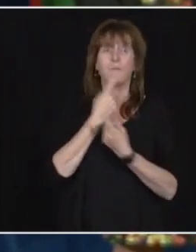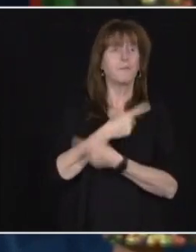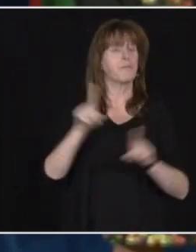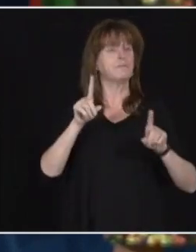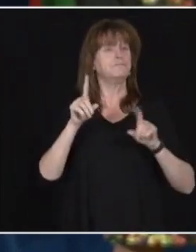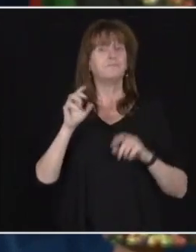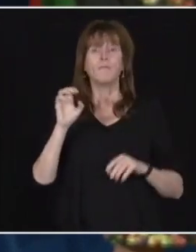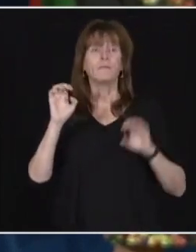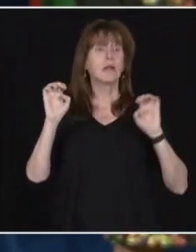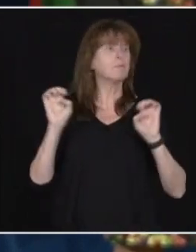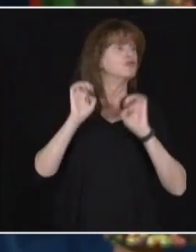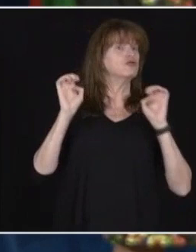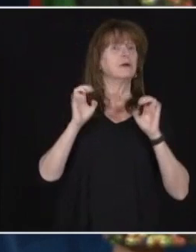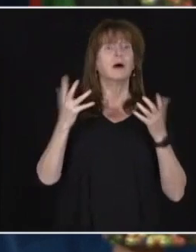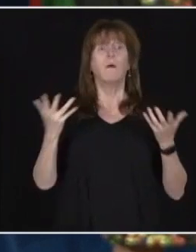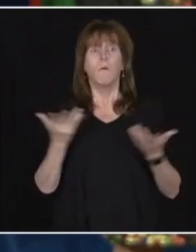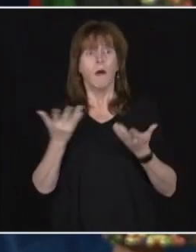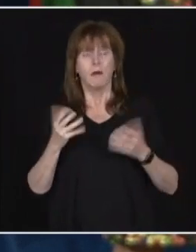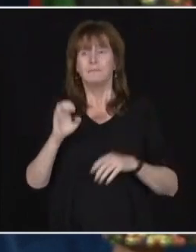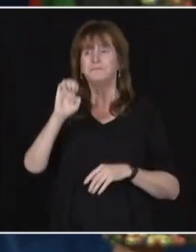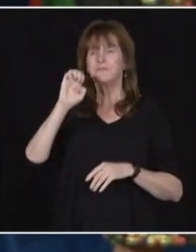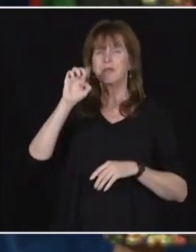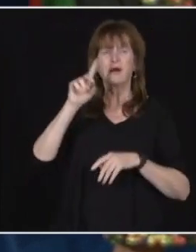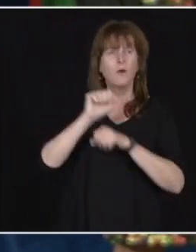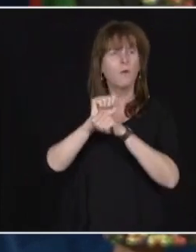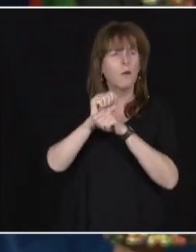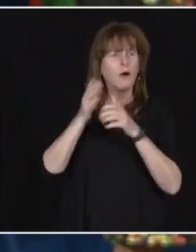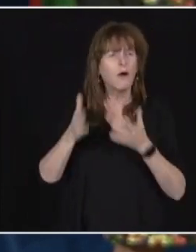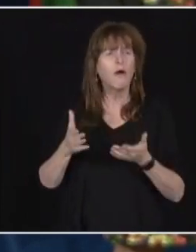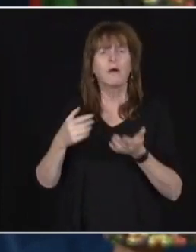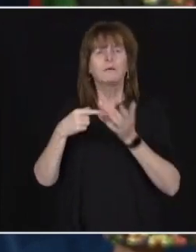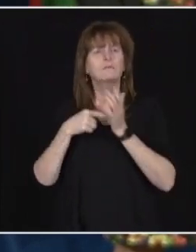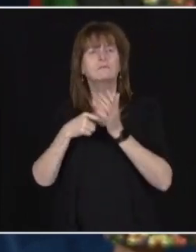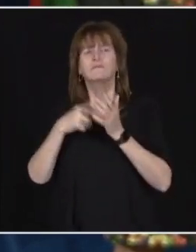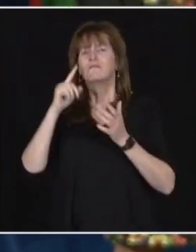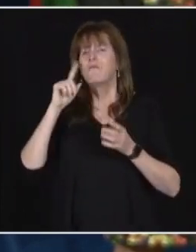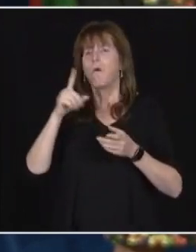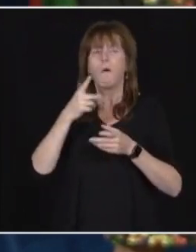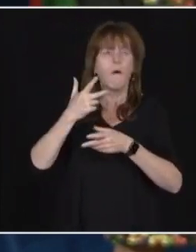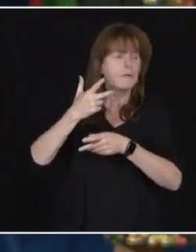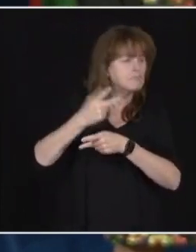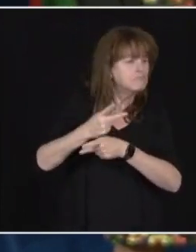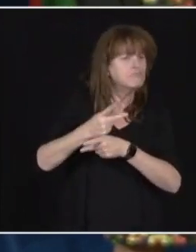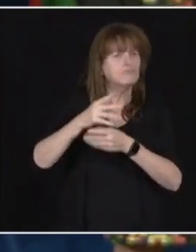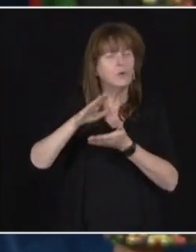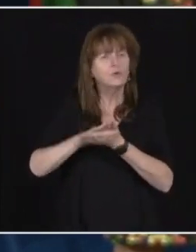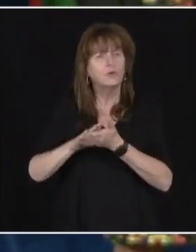We have recently passed an emergency order to allow education workers including custodians, cleaners, education